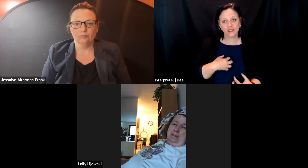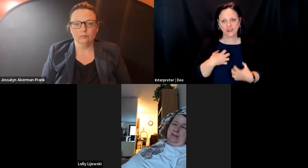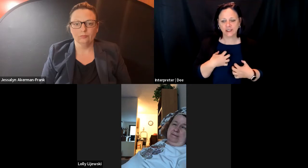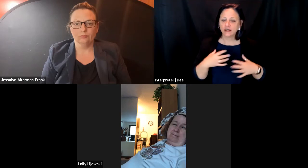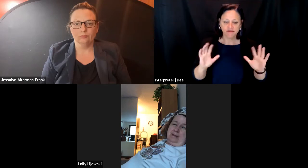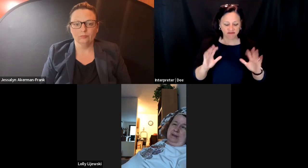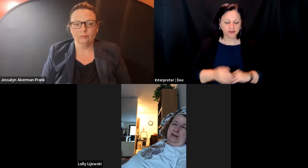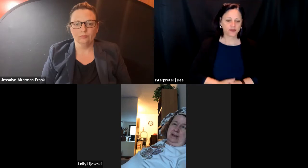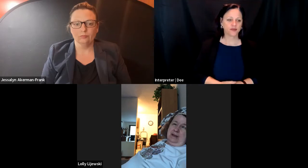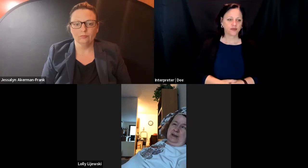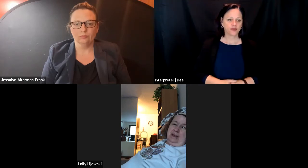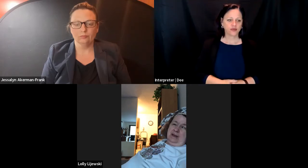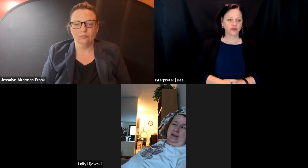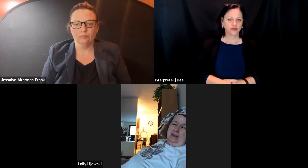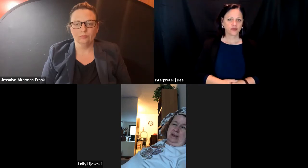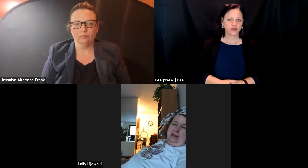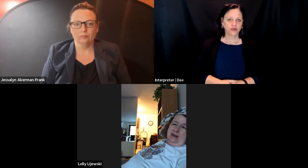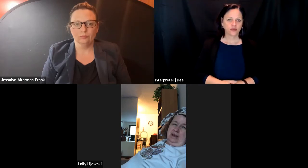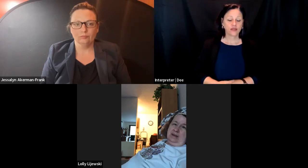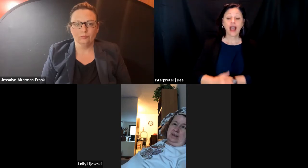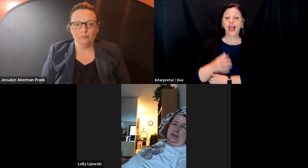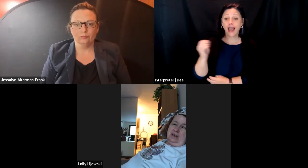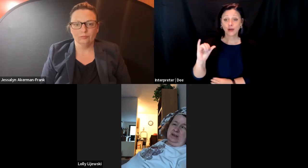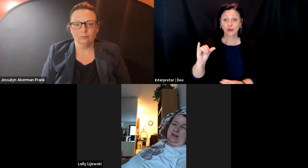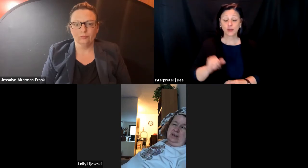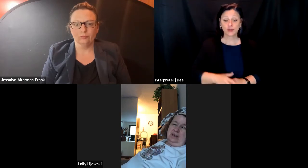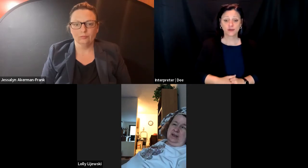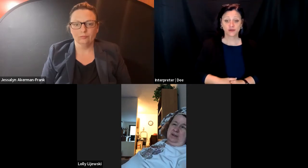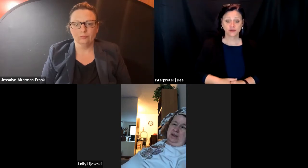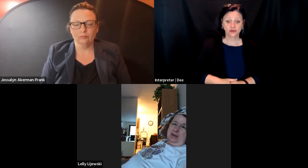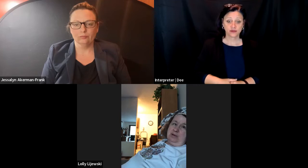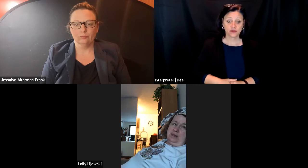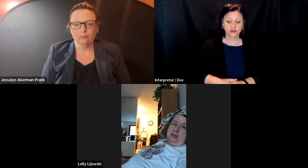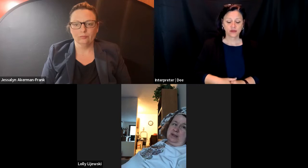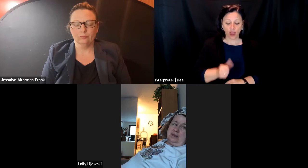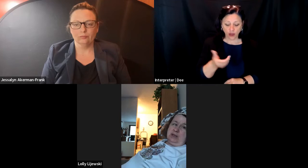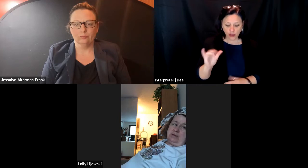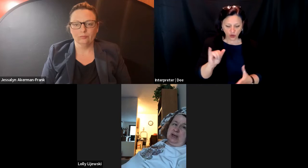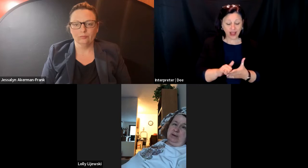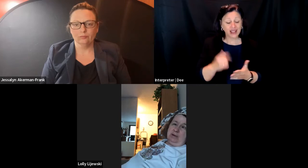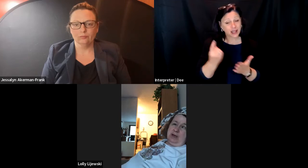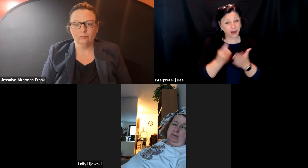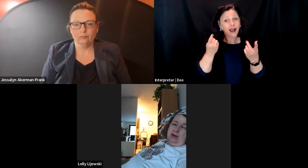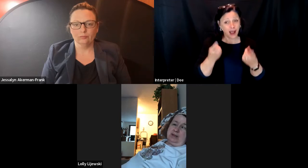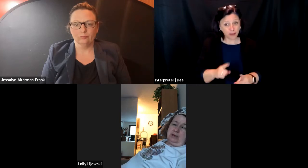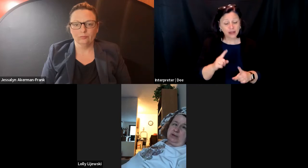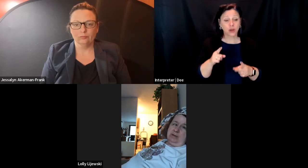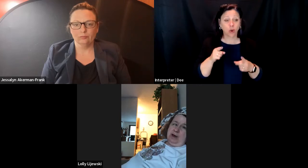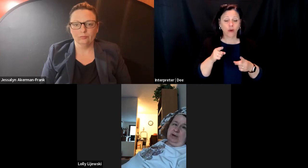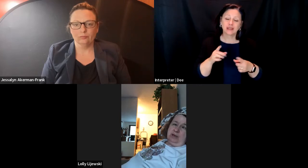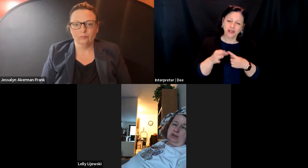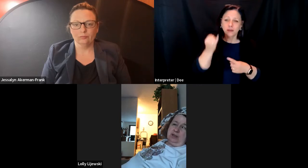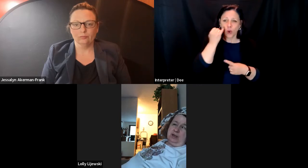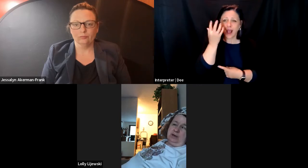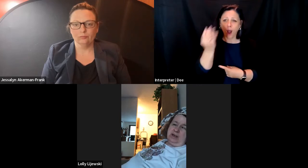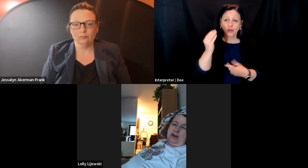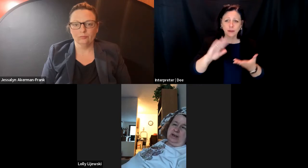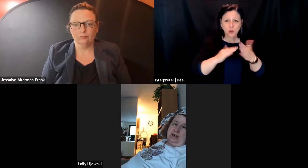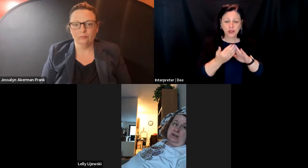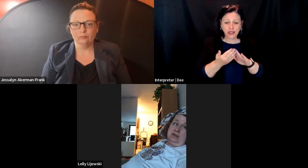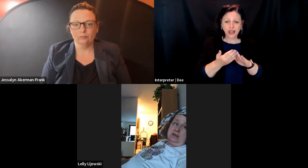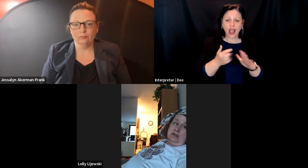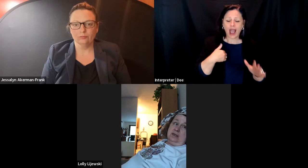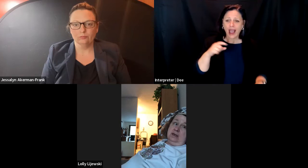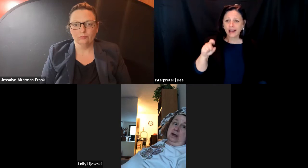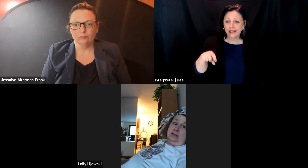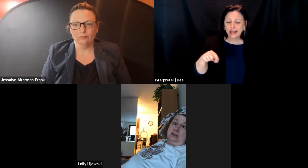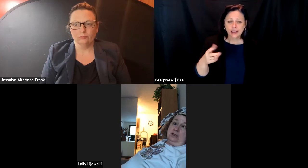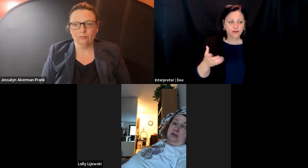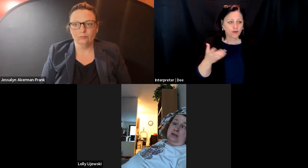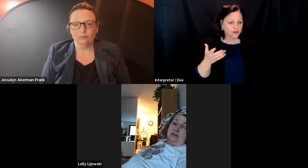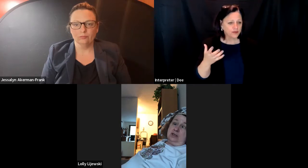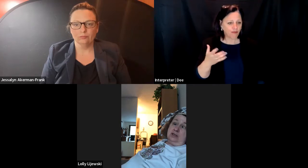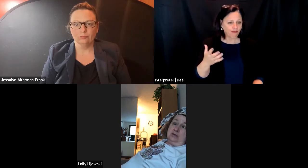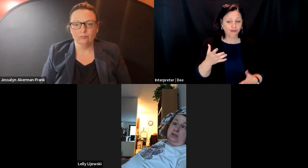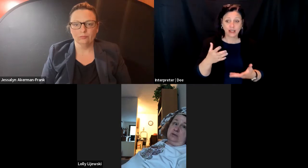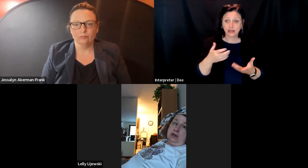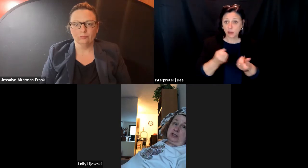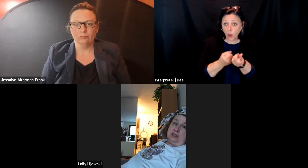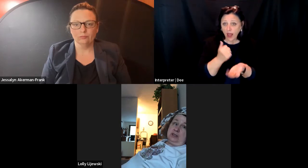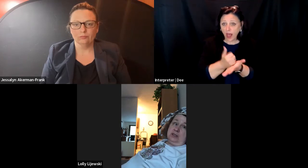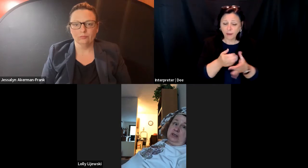So it's something I don't have much patience for at all.